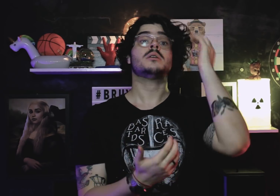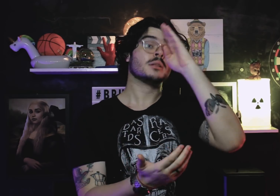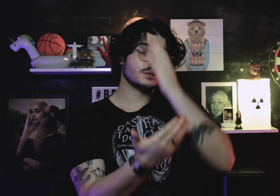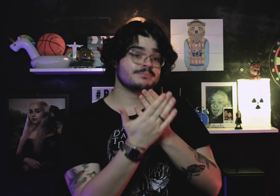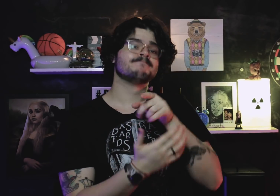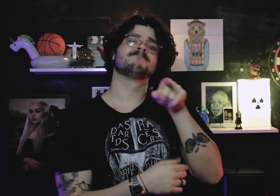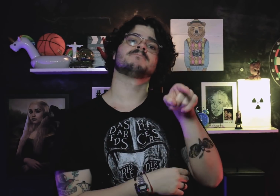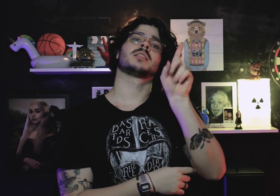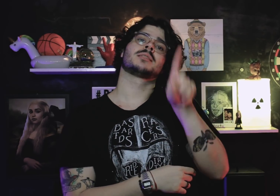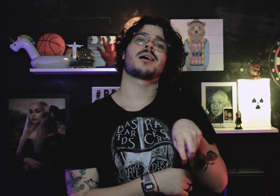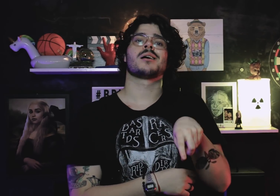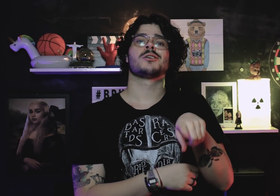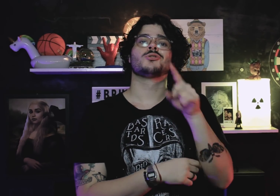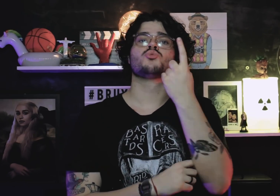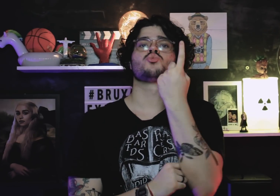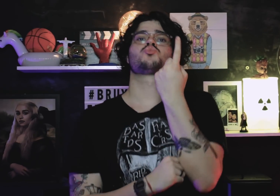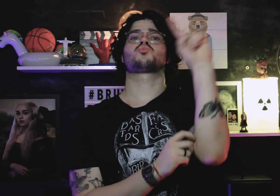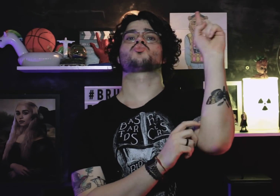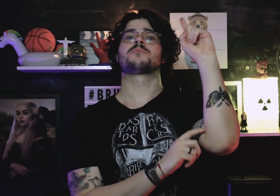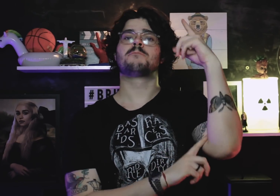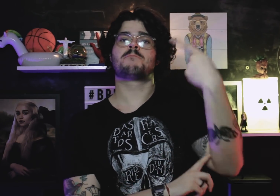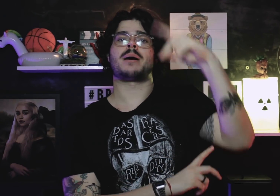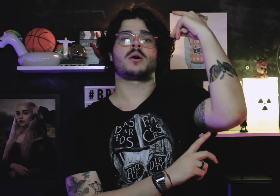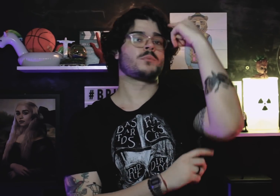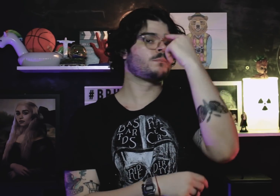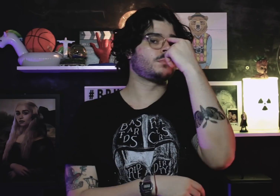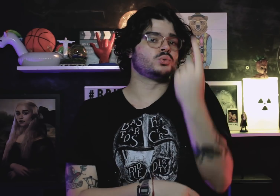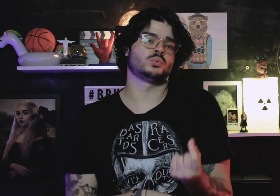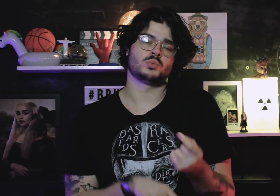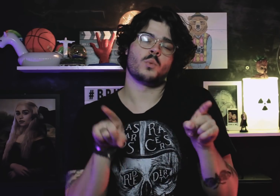Perhaps this is the witch's last cursed.